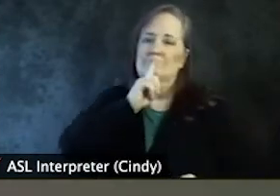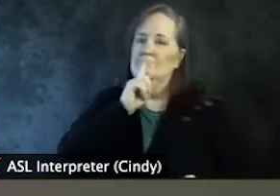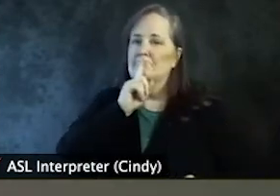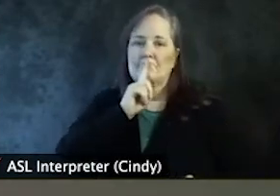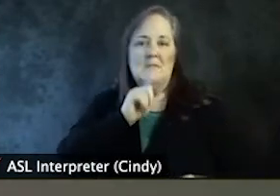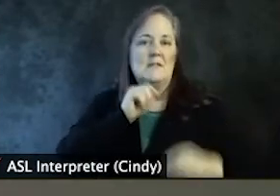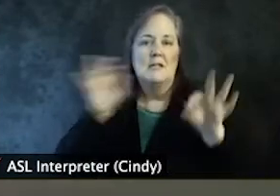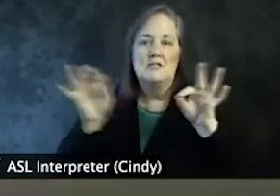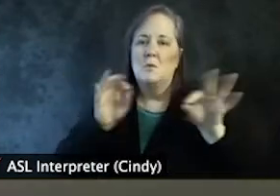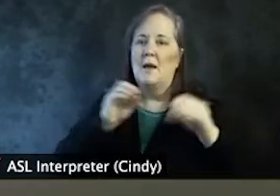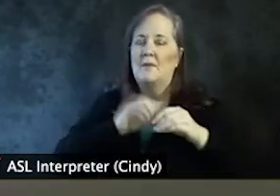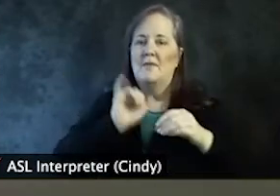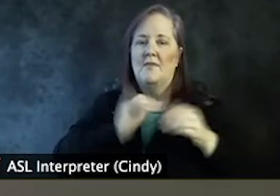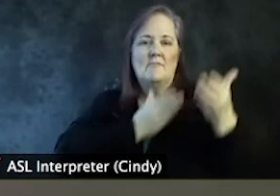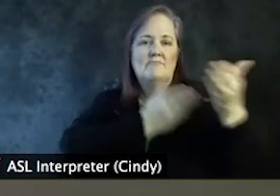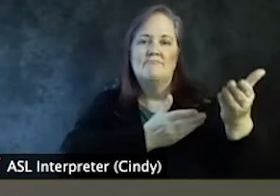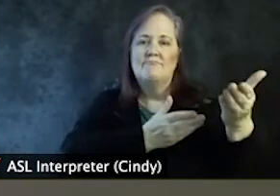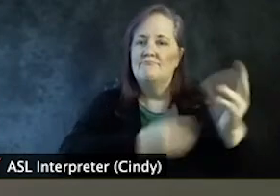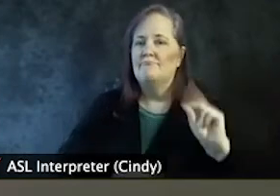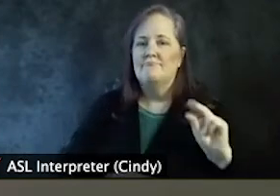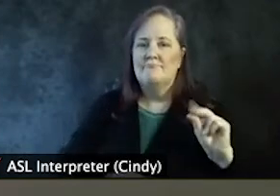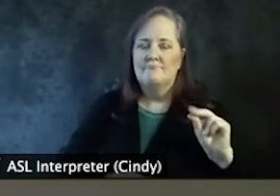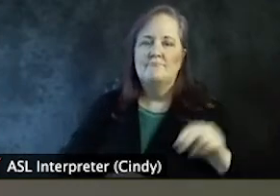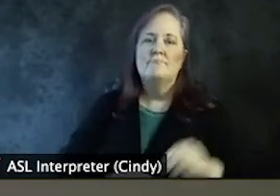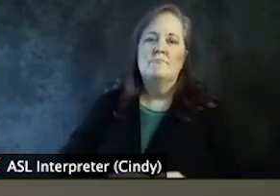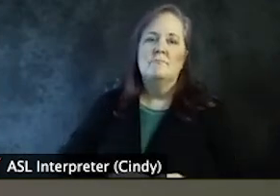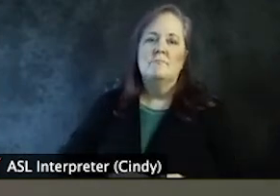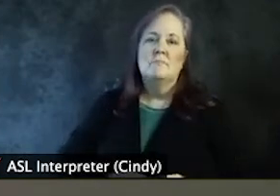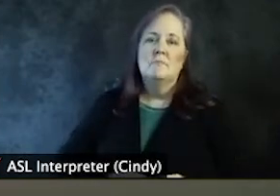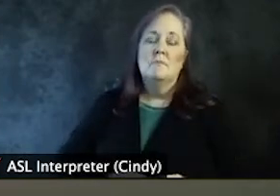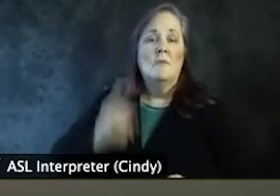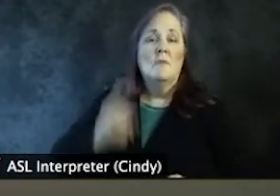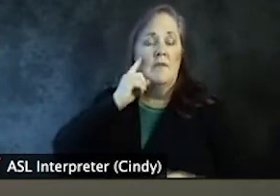which is that in California, the most severe type of crime is called a felony.